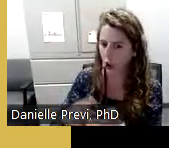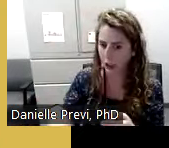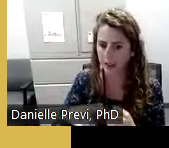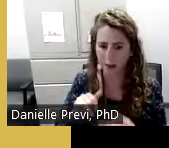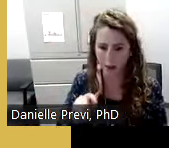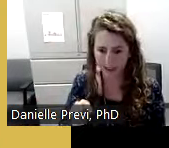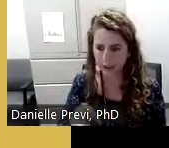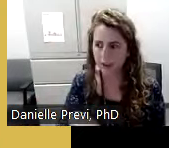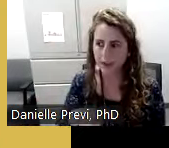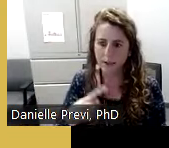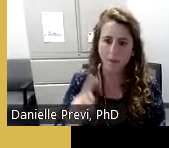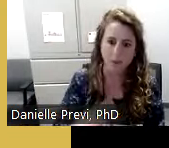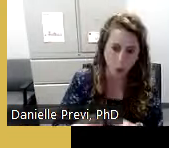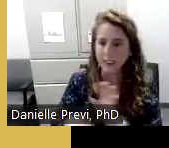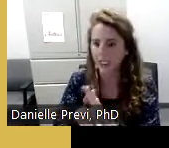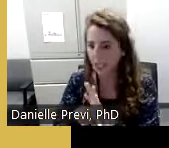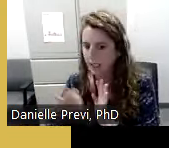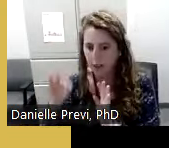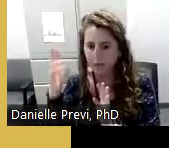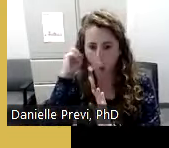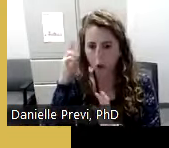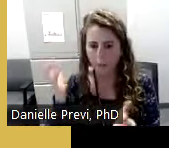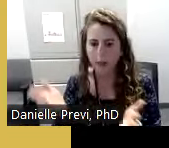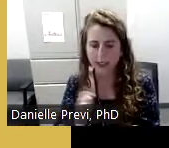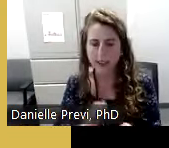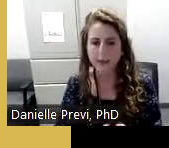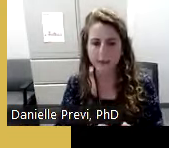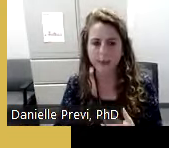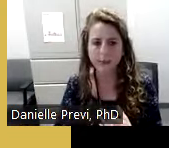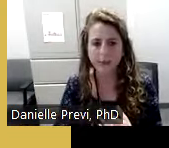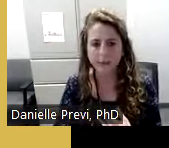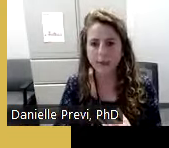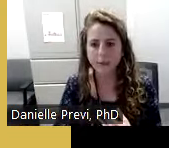So there's definitely conversations that we need to have about these things. The pros and cons,